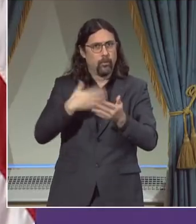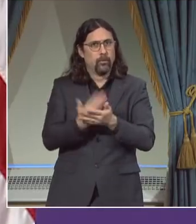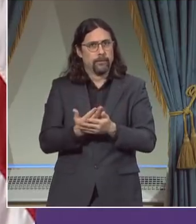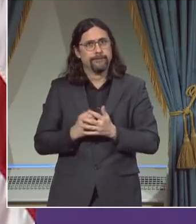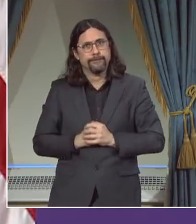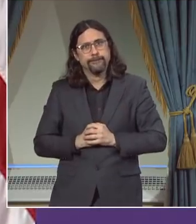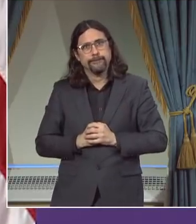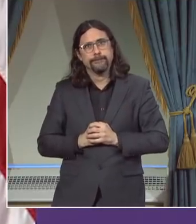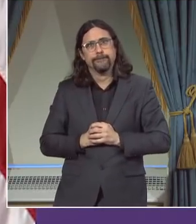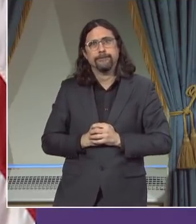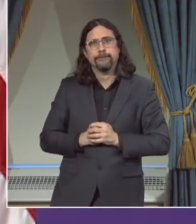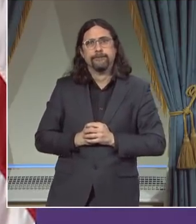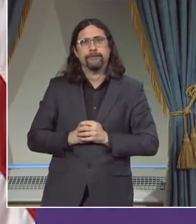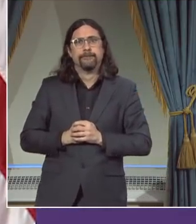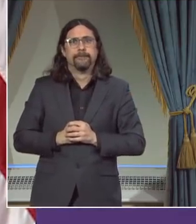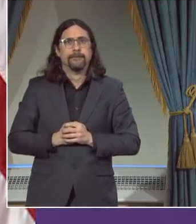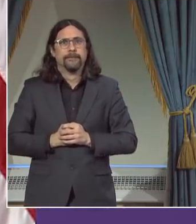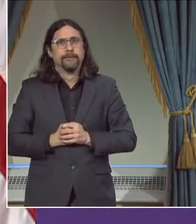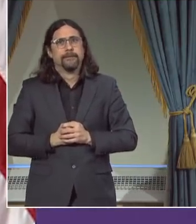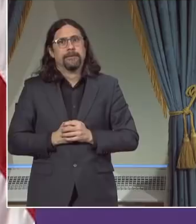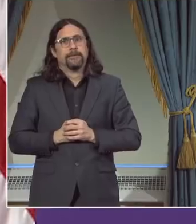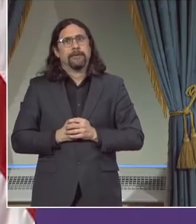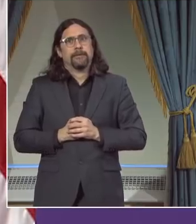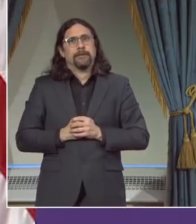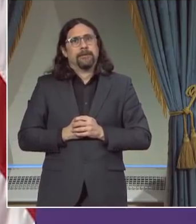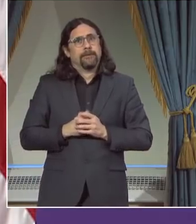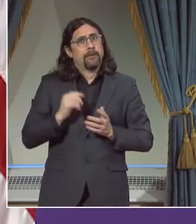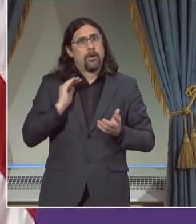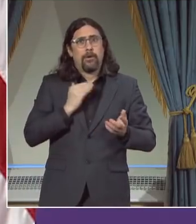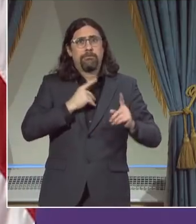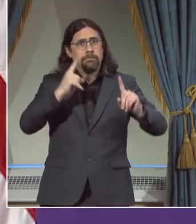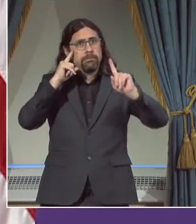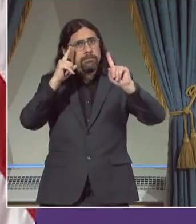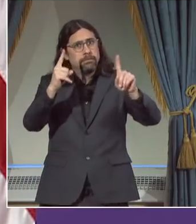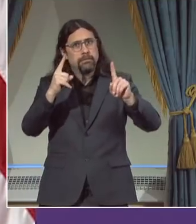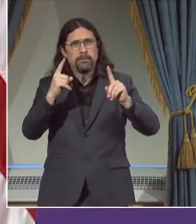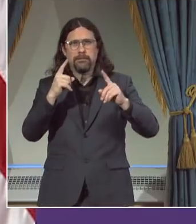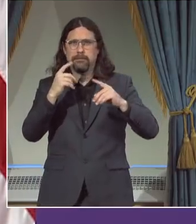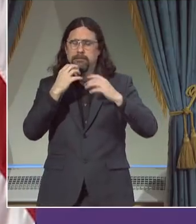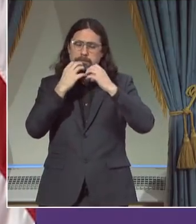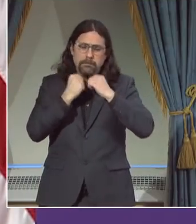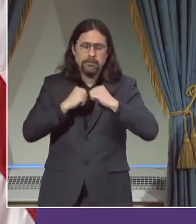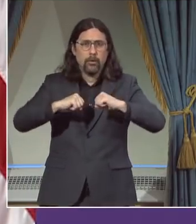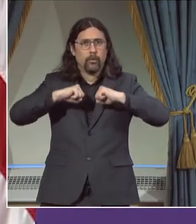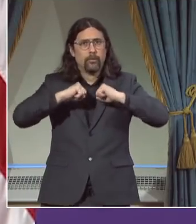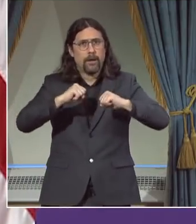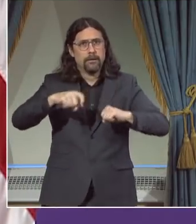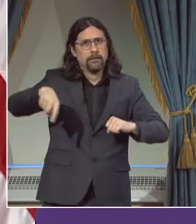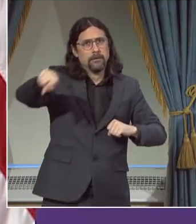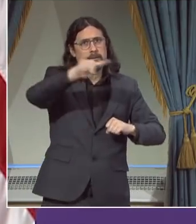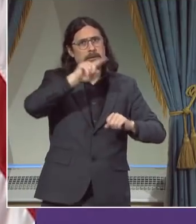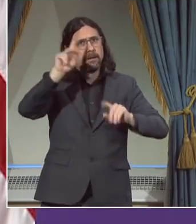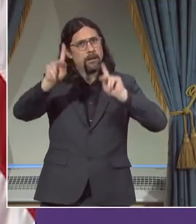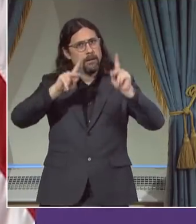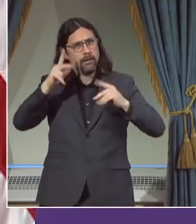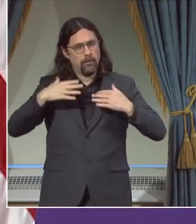CARE RESPONSE BUT A MASSIVE RESPONSE TO KEEP ALL TH ERE STOF LIFE IN THE CITY GOING AND TO PROTECTU HMAN LIFE IN EVERY